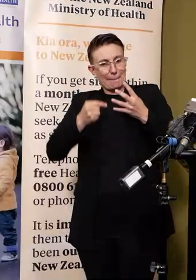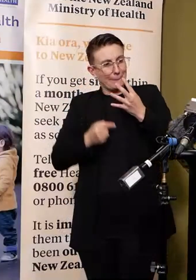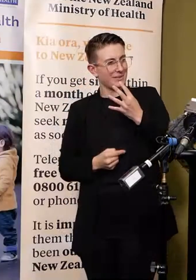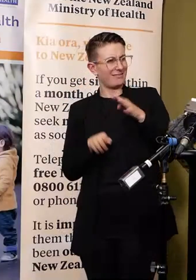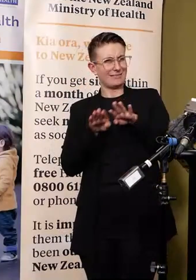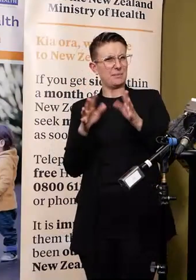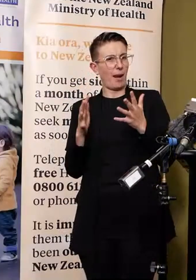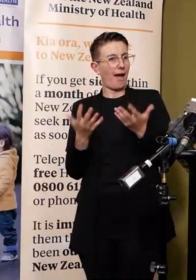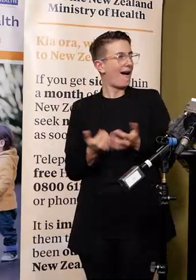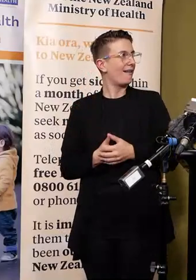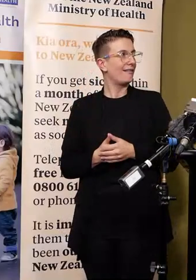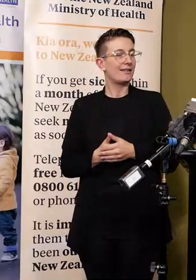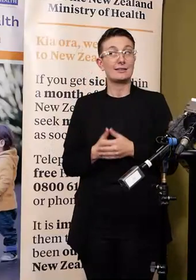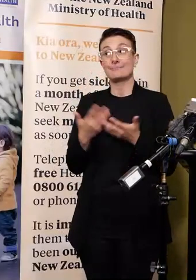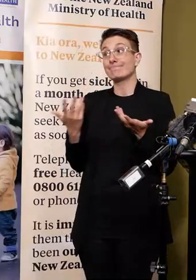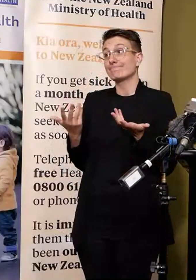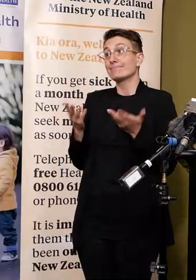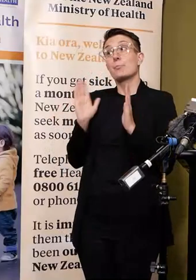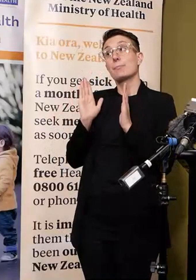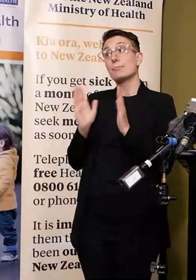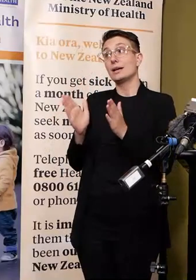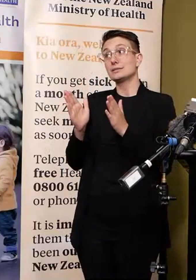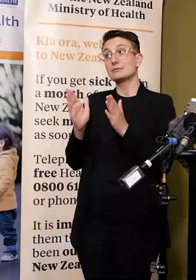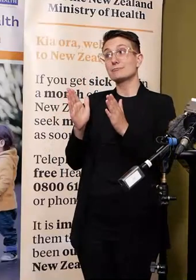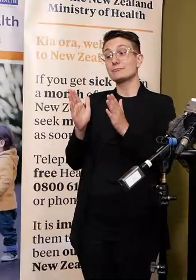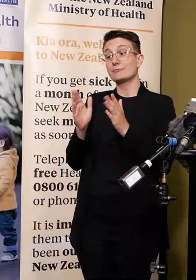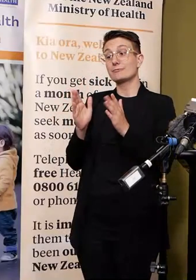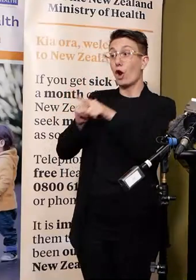Well, again, we rely on the clinical picture, the history.